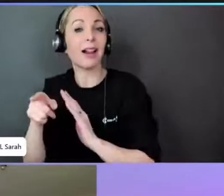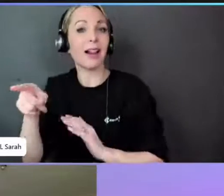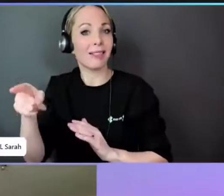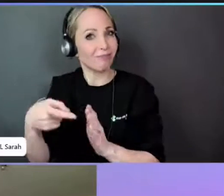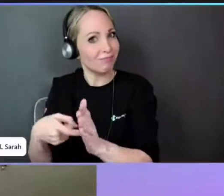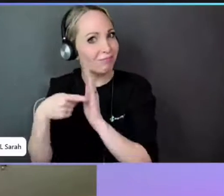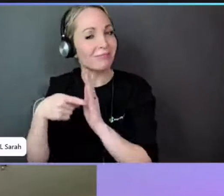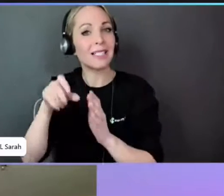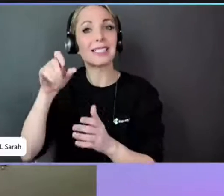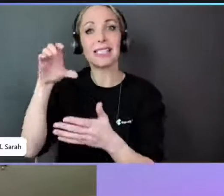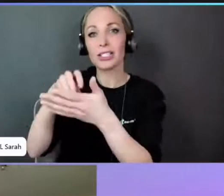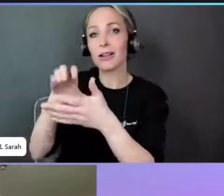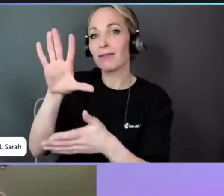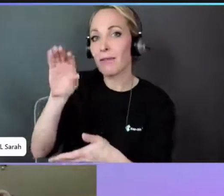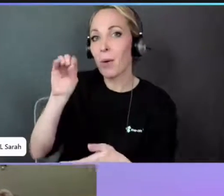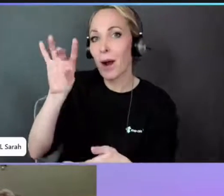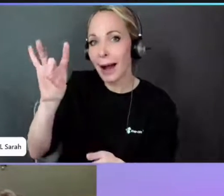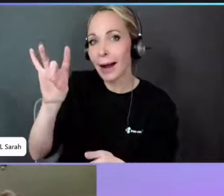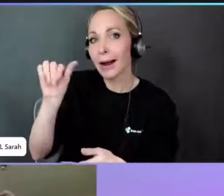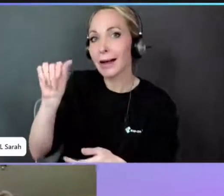or the Web Content Accessibility Guidelines.